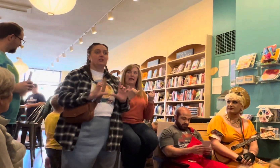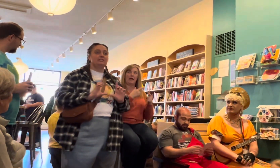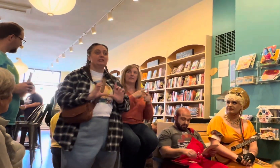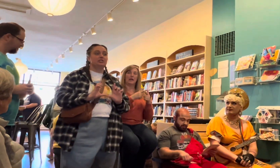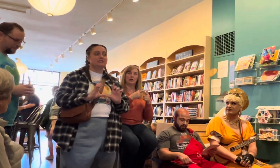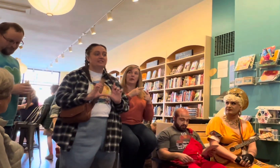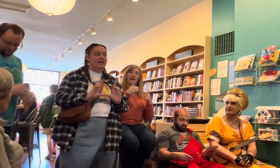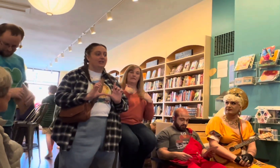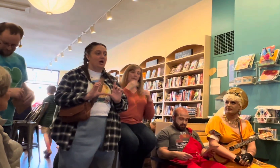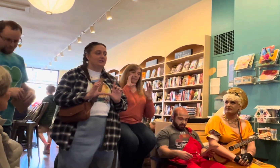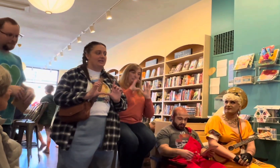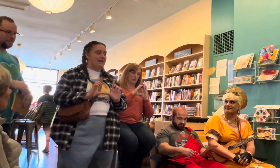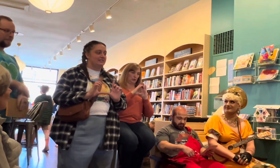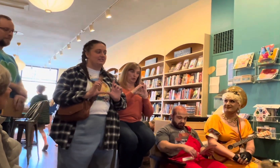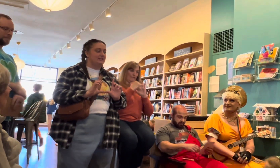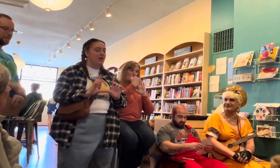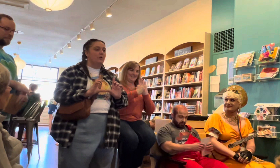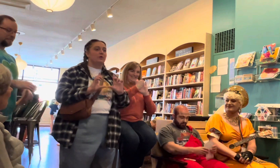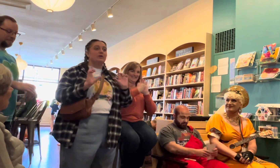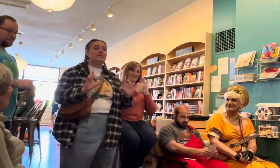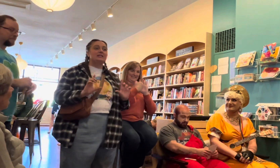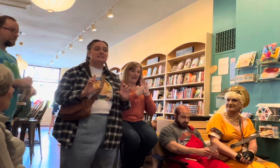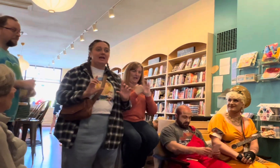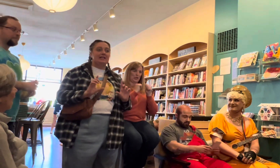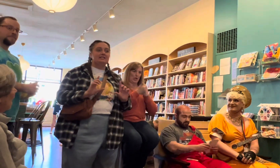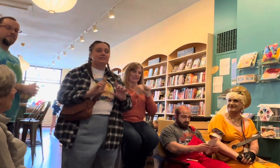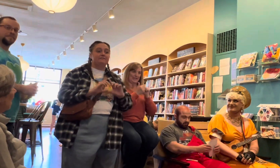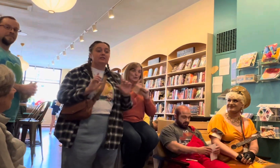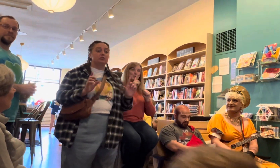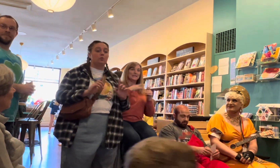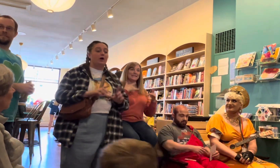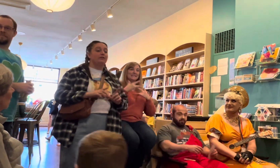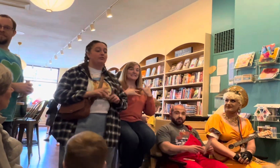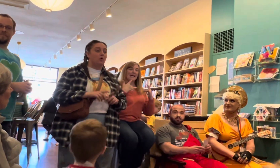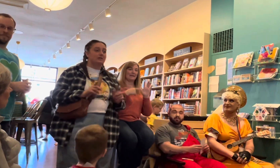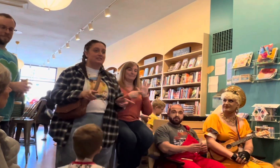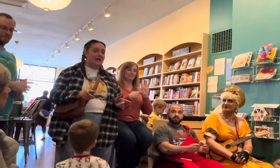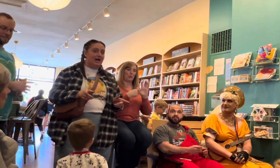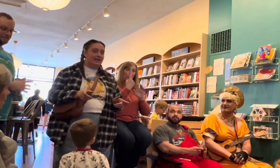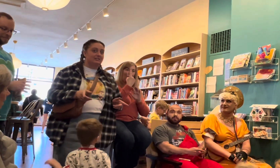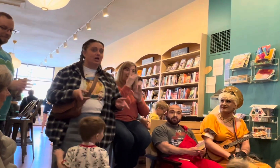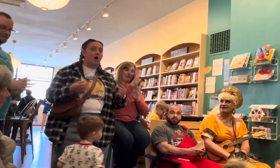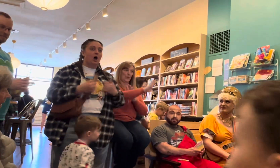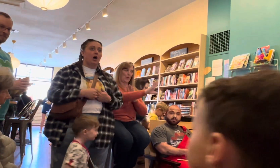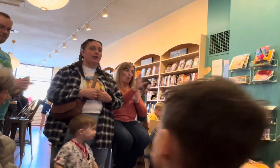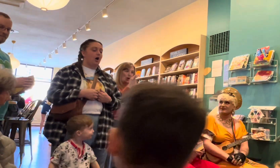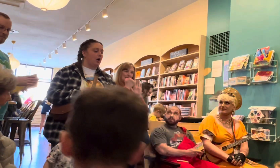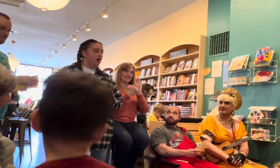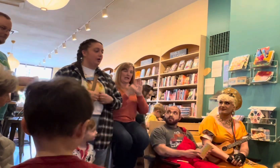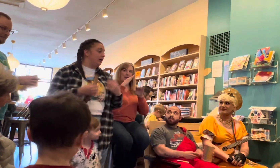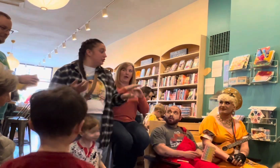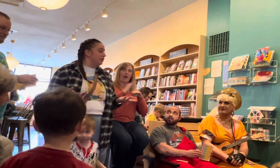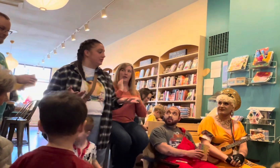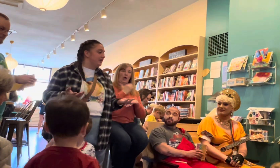a T-shirt Design Contest. We're really excited to feature one of your designs on a shirt that